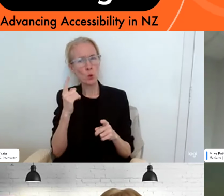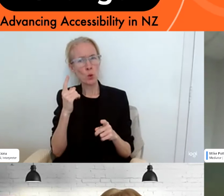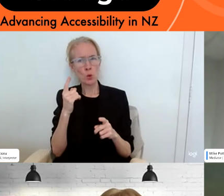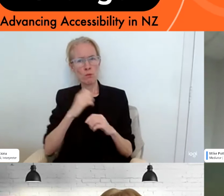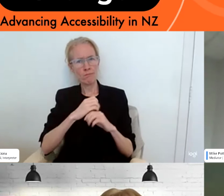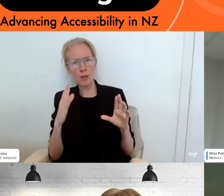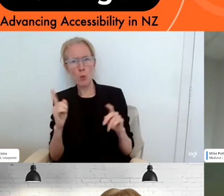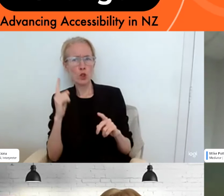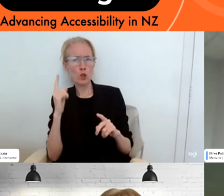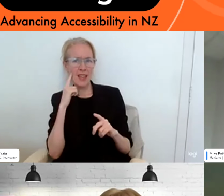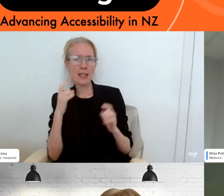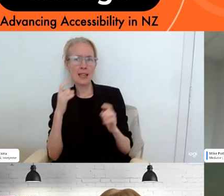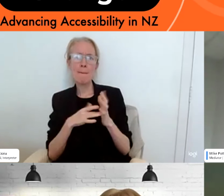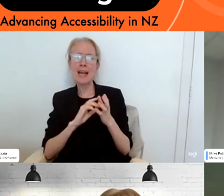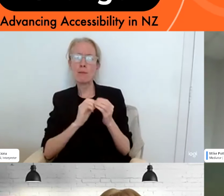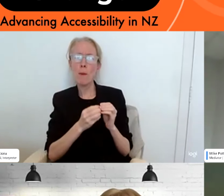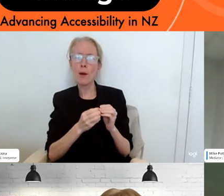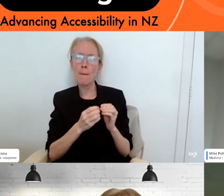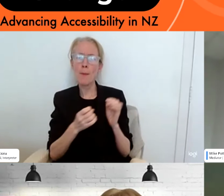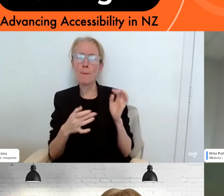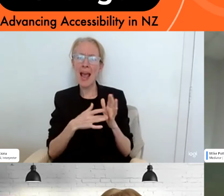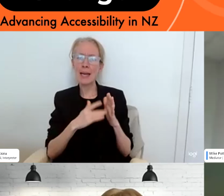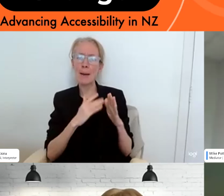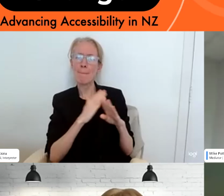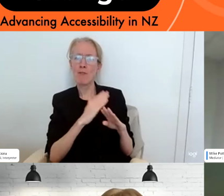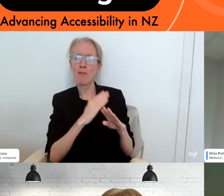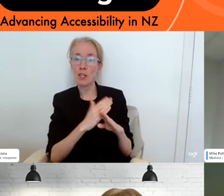Because New Zealand is very, very behind many other countries in